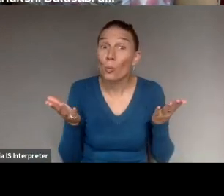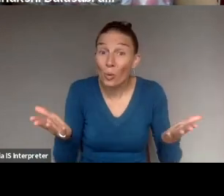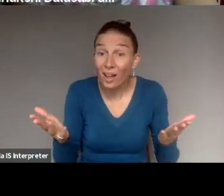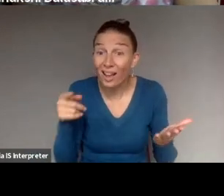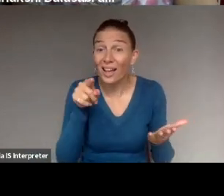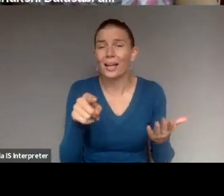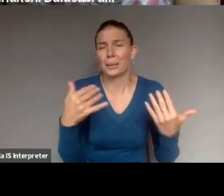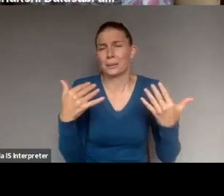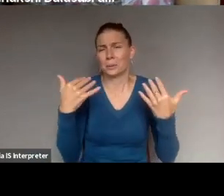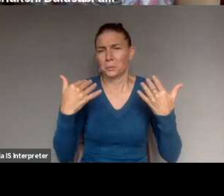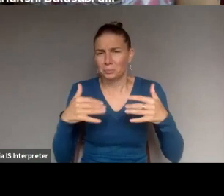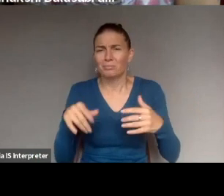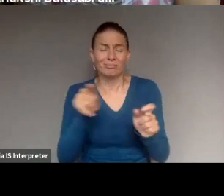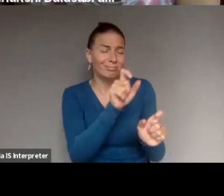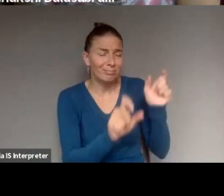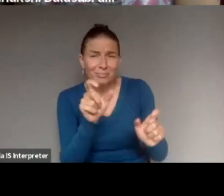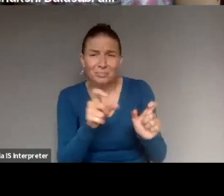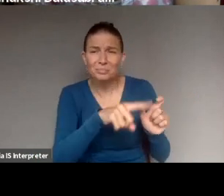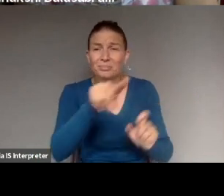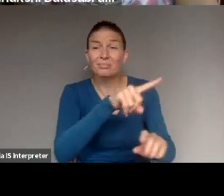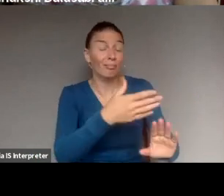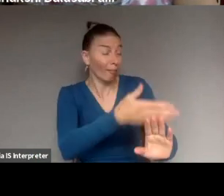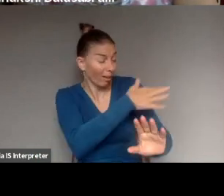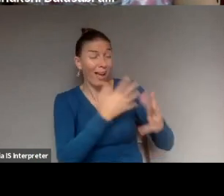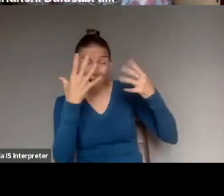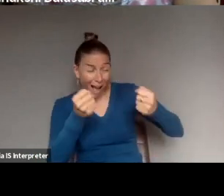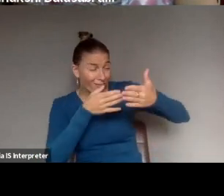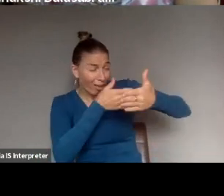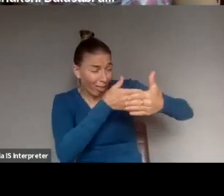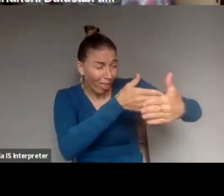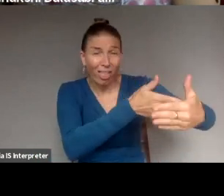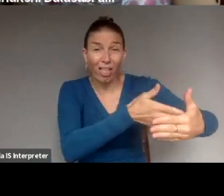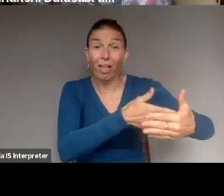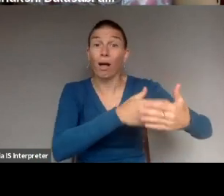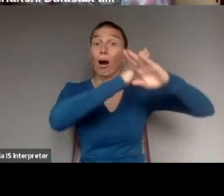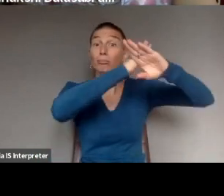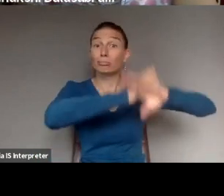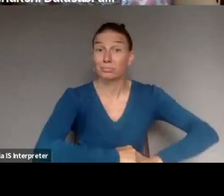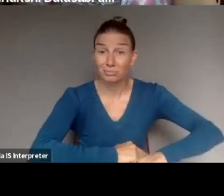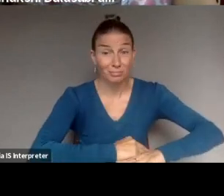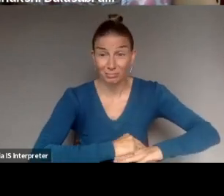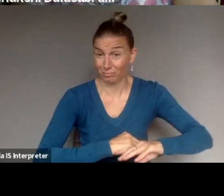and those who belong to families below poverty lines, and through incapacity to work.